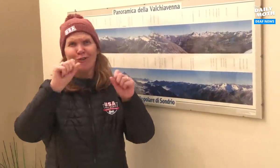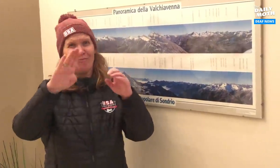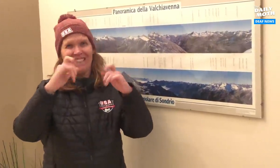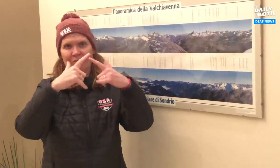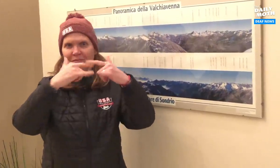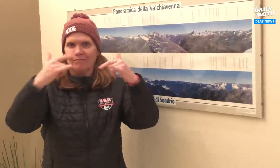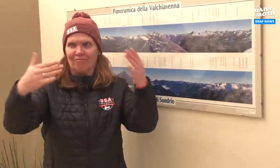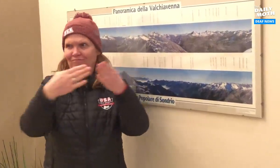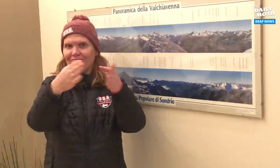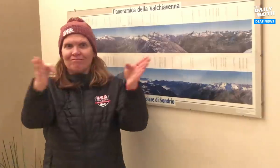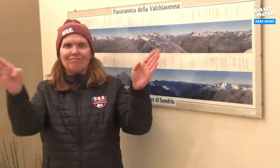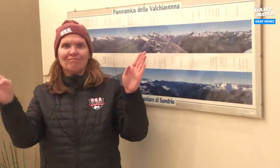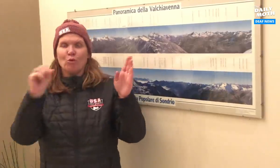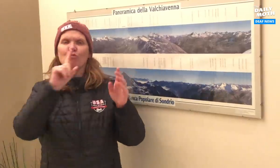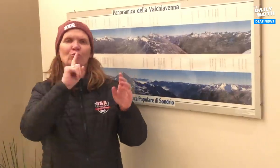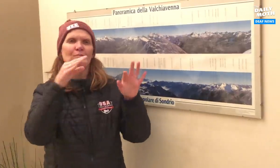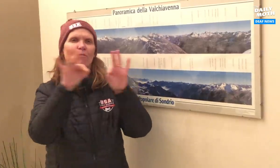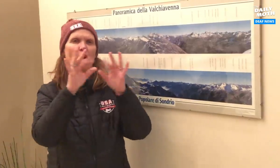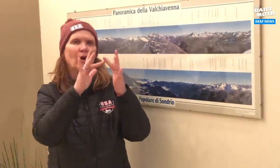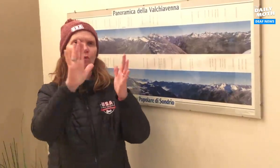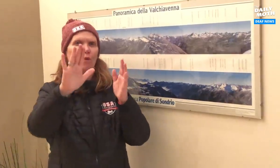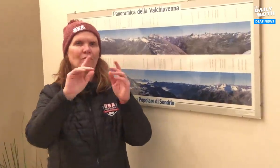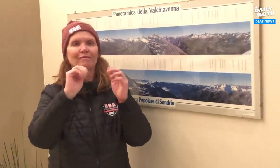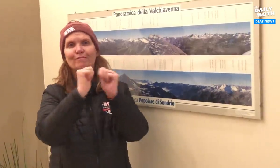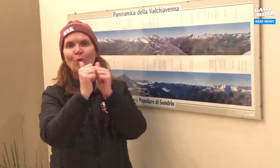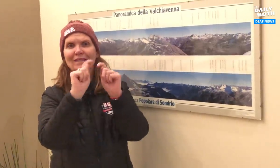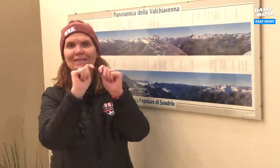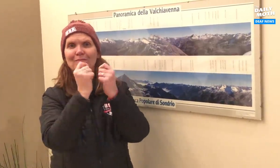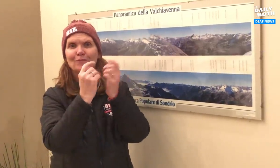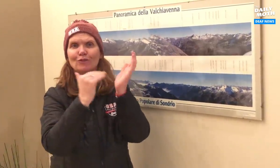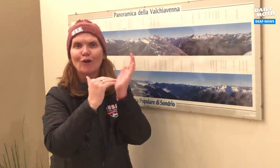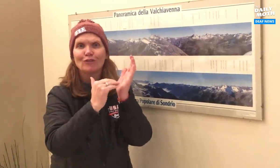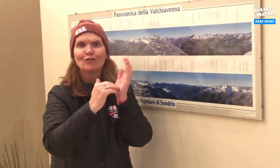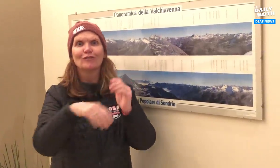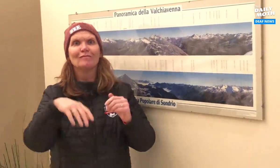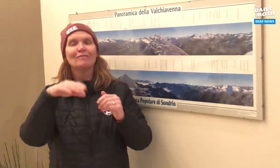There is a wide variety of possibilities. So it is important to talk with with your sports team doctor and